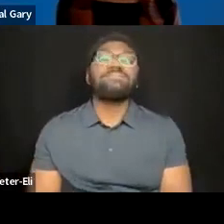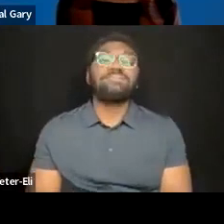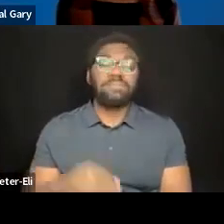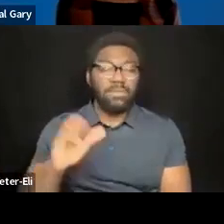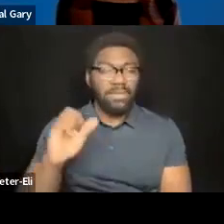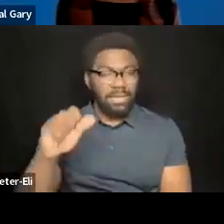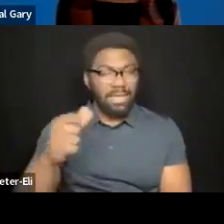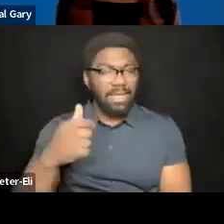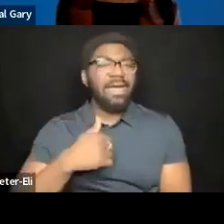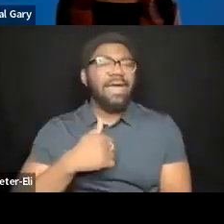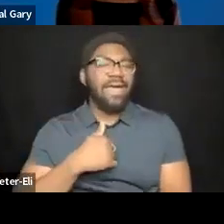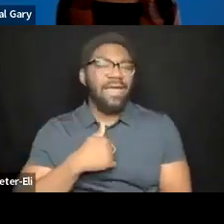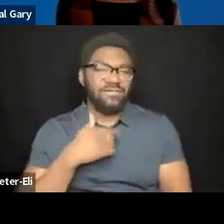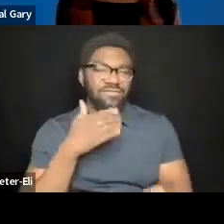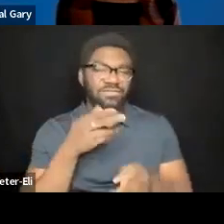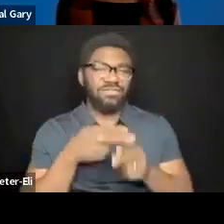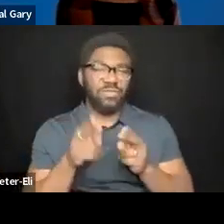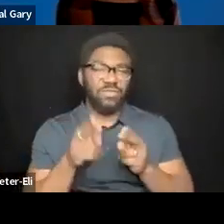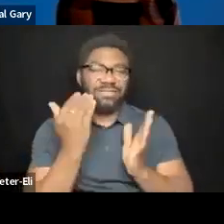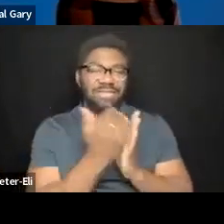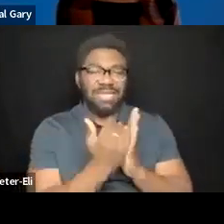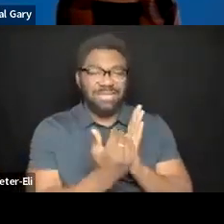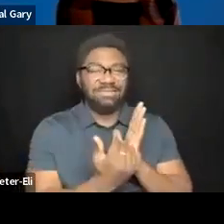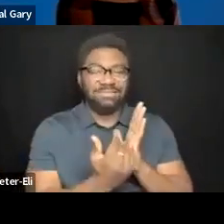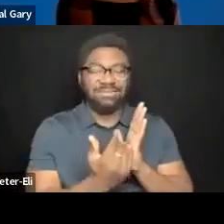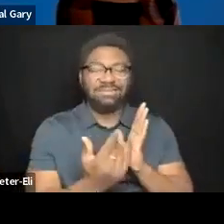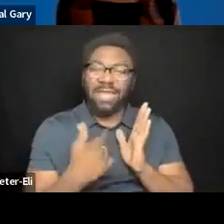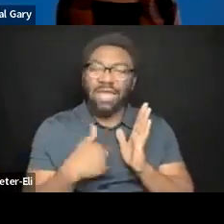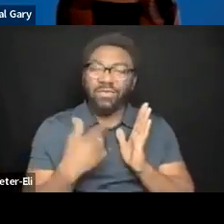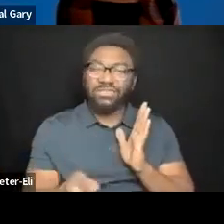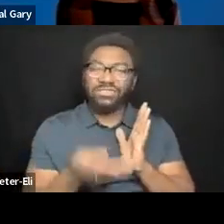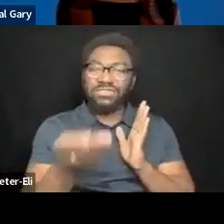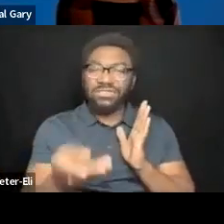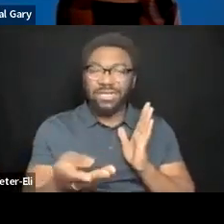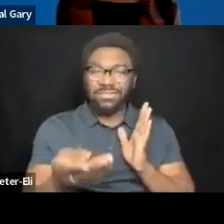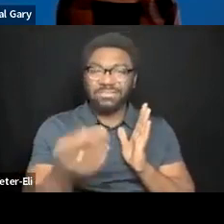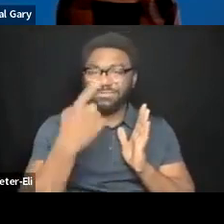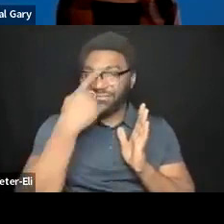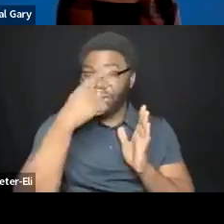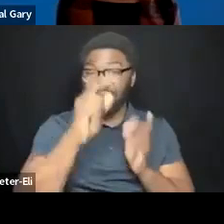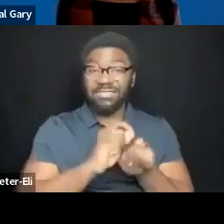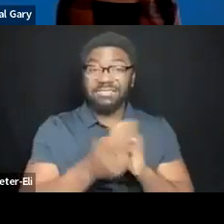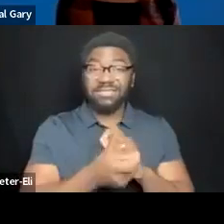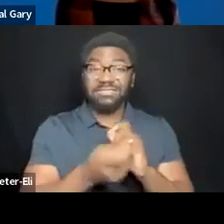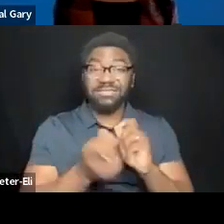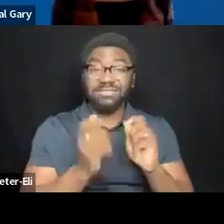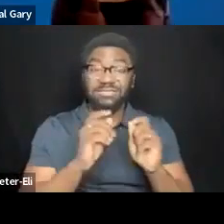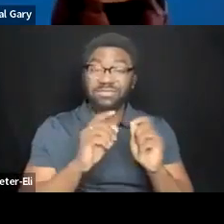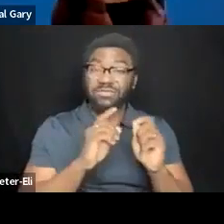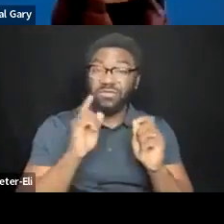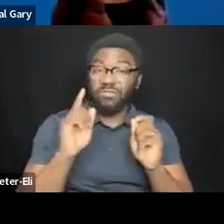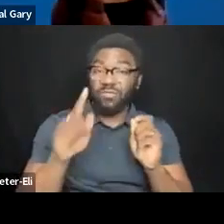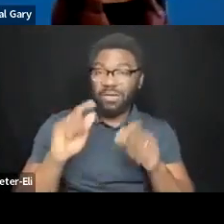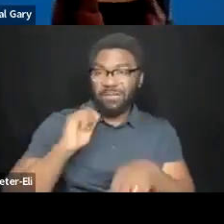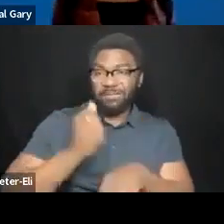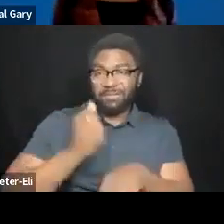that would be sort of for that, those adjustments to the report based on this conversation. And also based on a comment, Octavio,